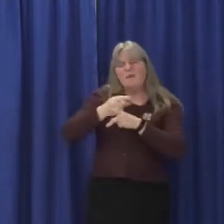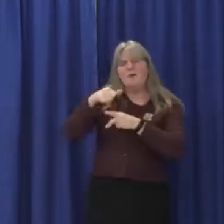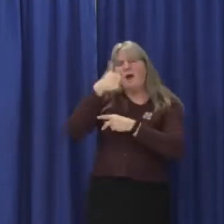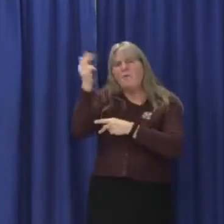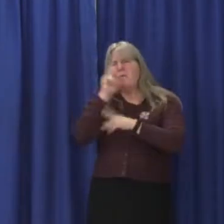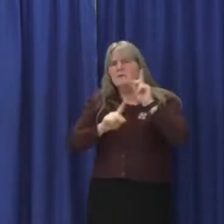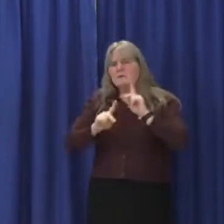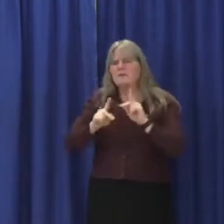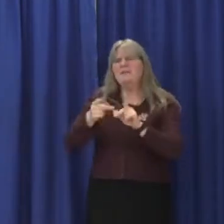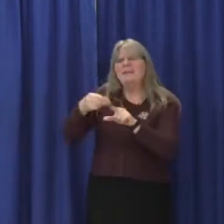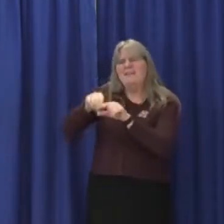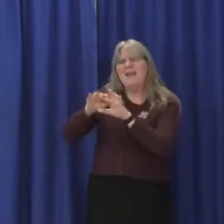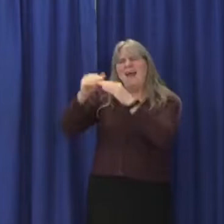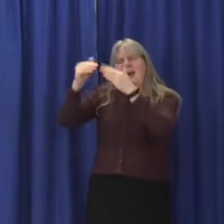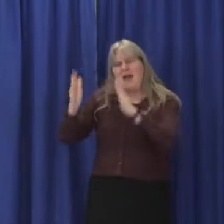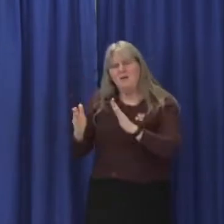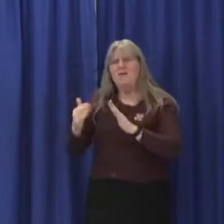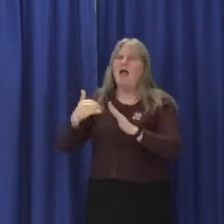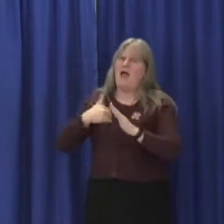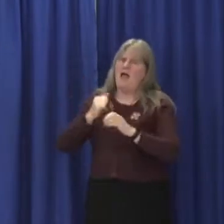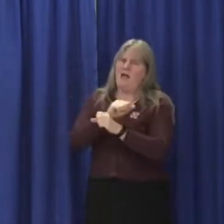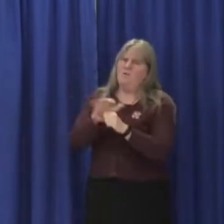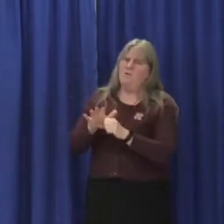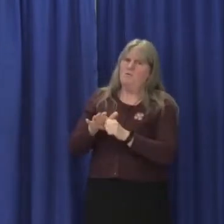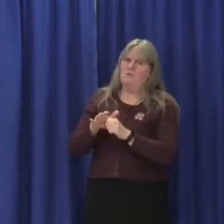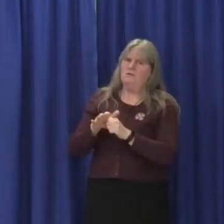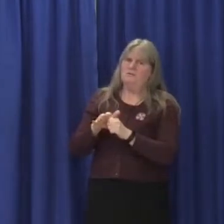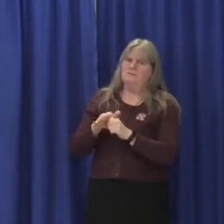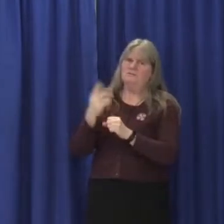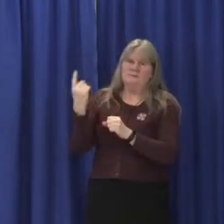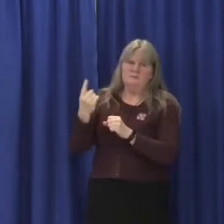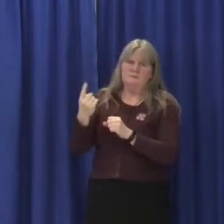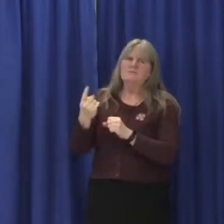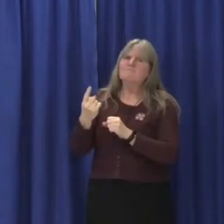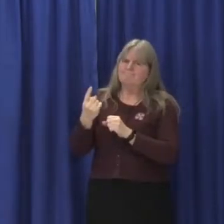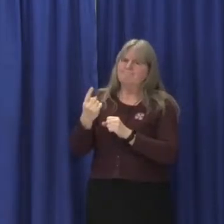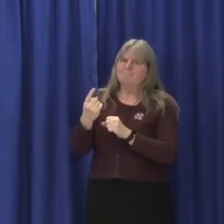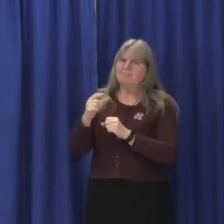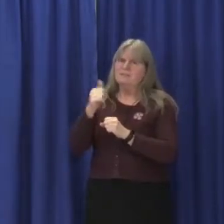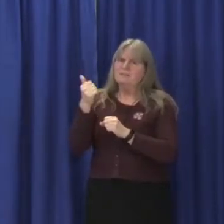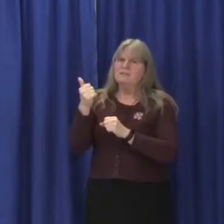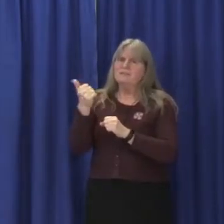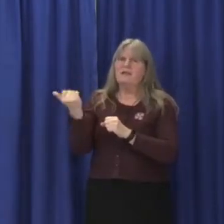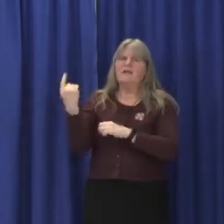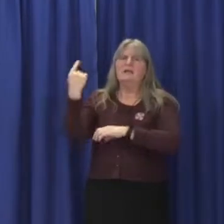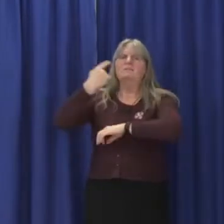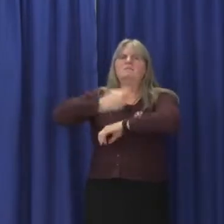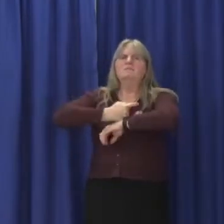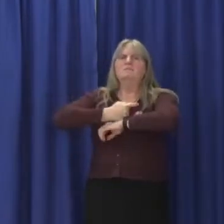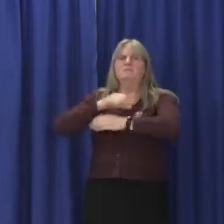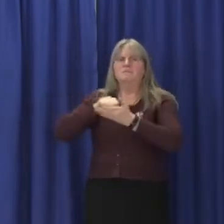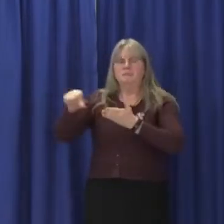members due to COVID-19. Employers and those who are